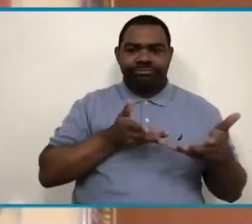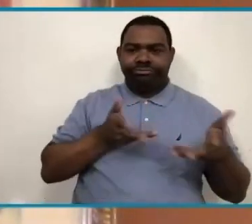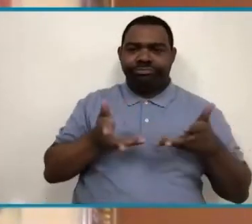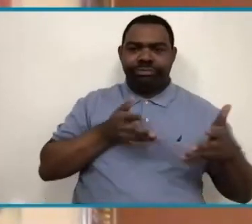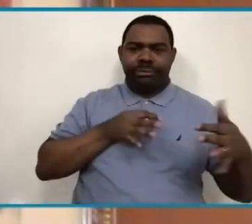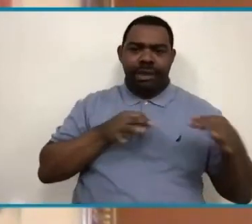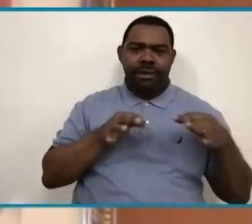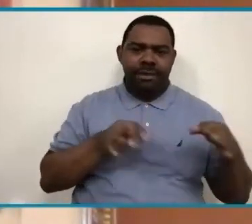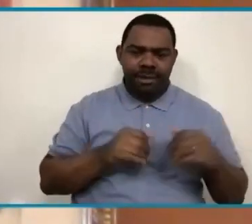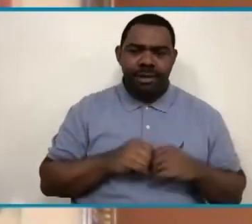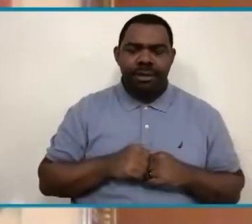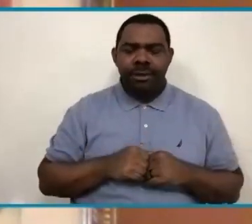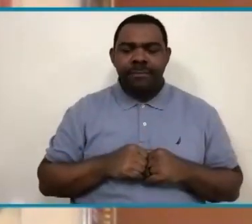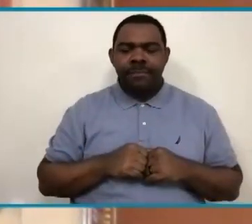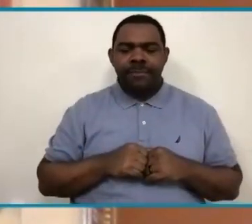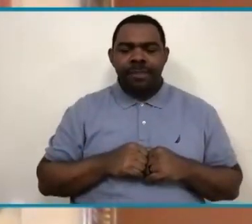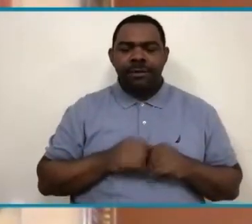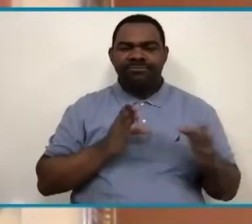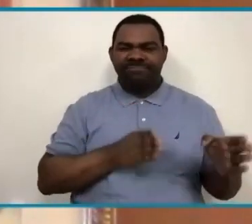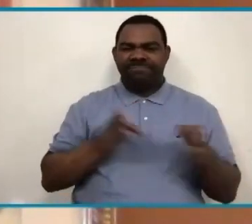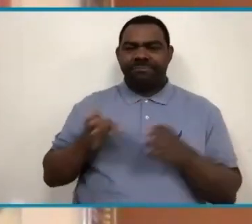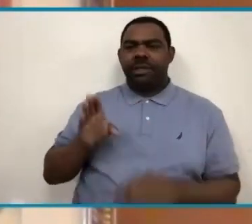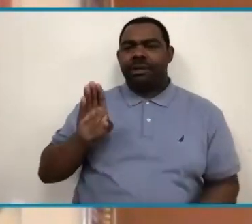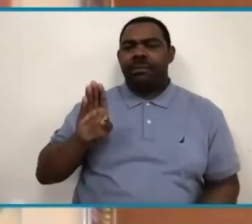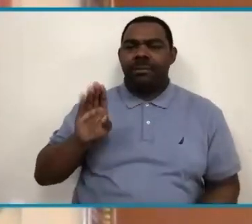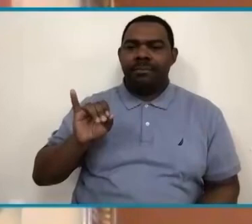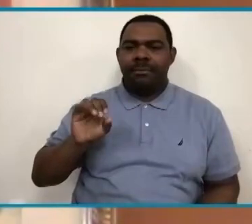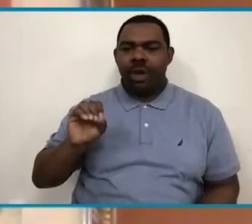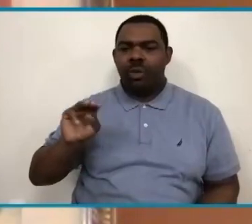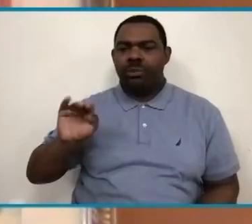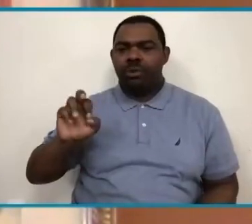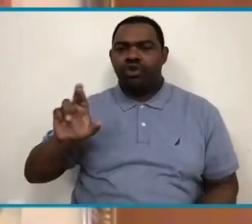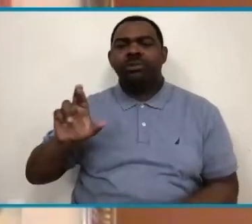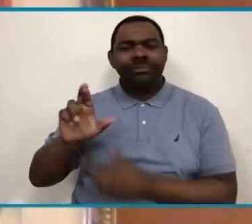The biomarker side is very similar to what John mentioned, which is we're using, we're